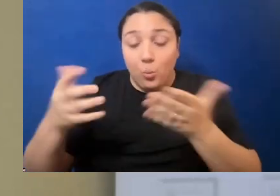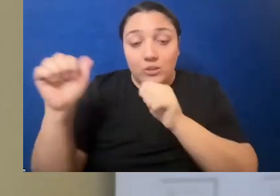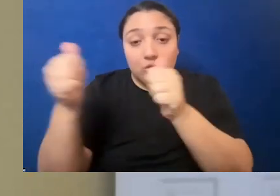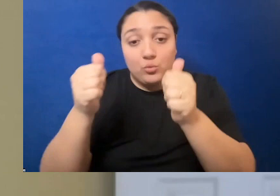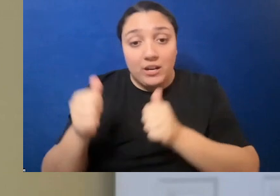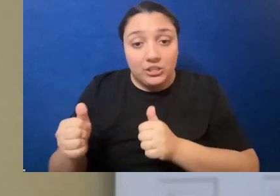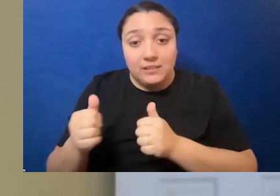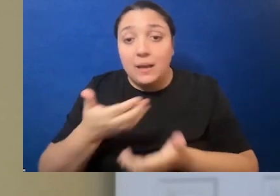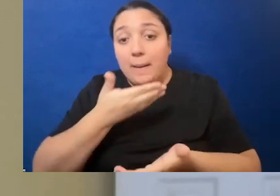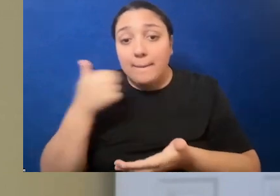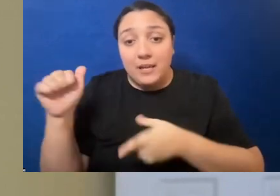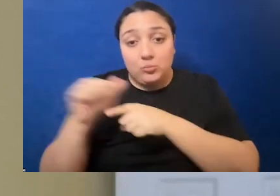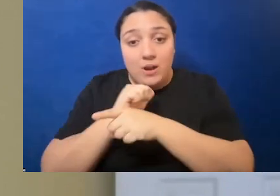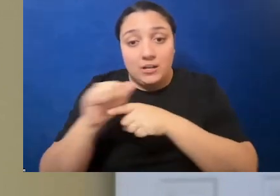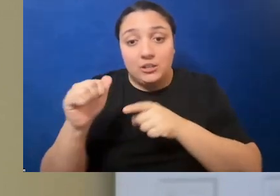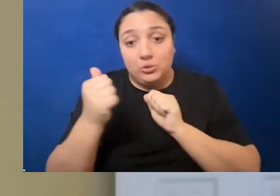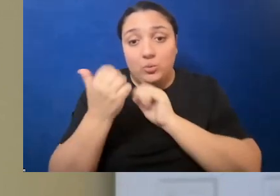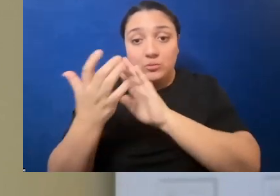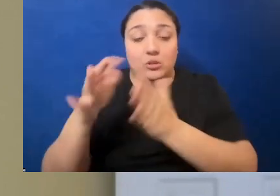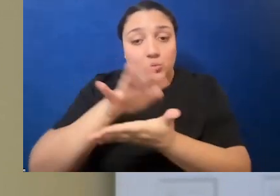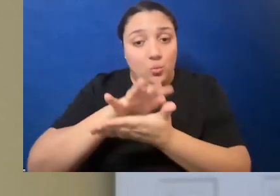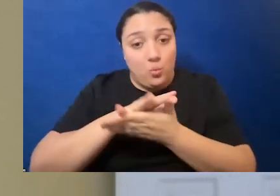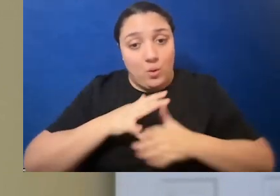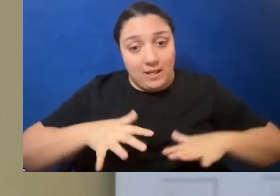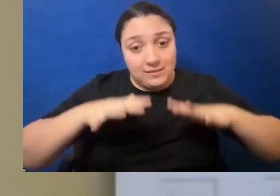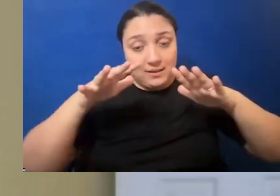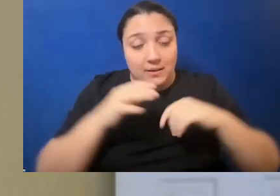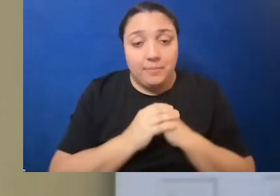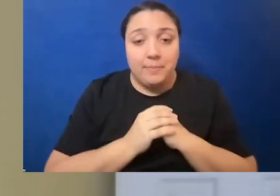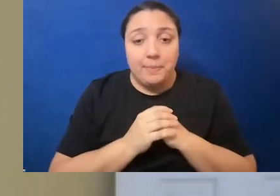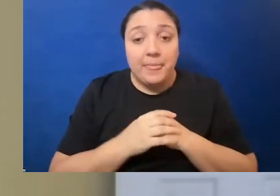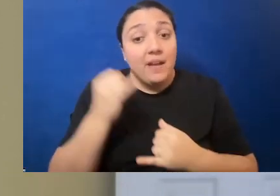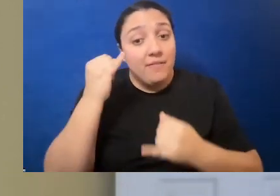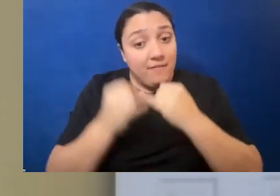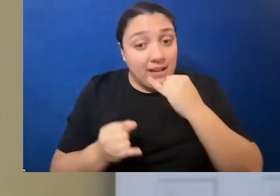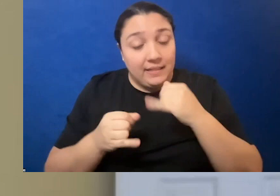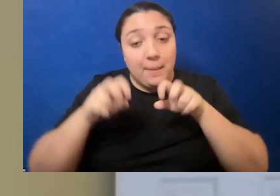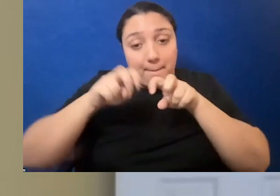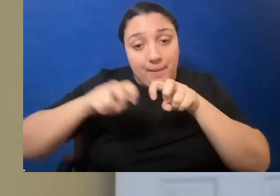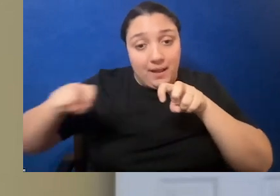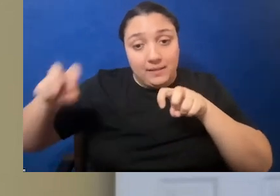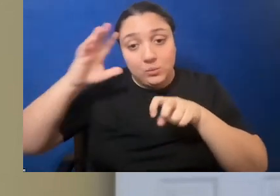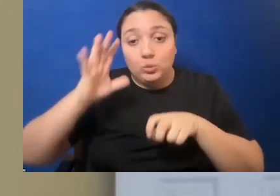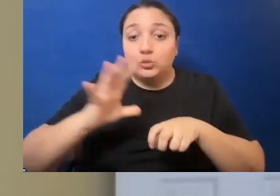BEST PRACTICES TO ADDRESS SCHOOL ANXIETY. AND FINALLY, THE PANELISTS WILL